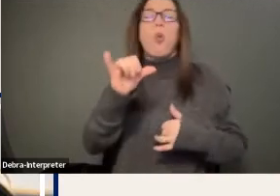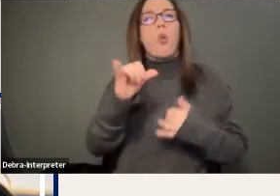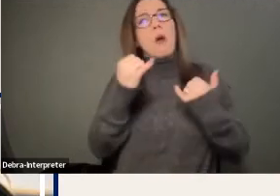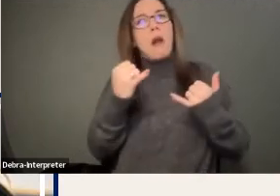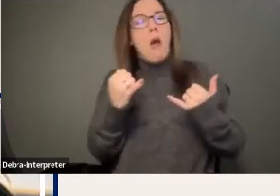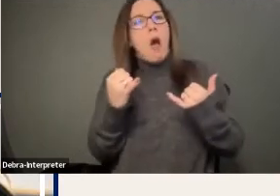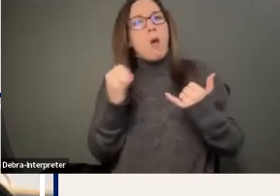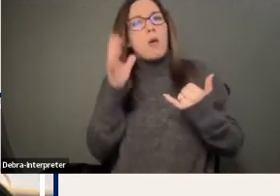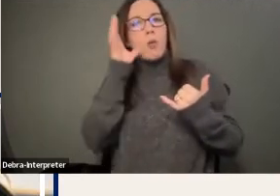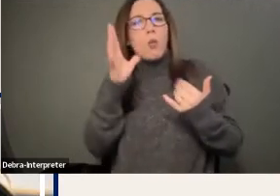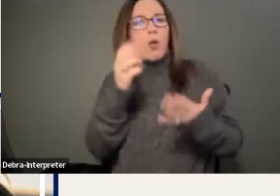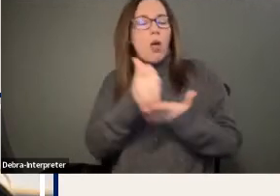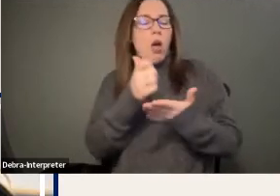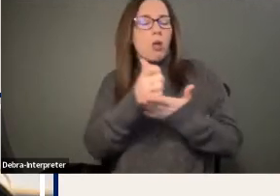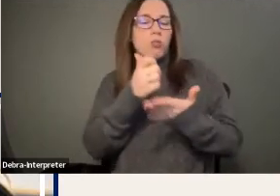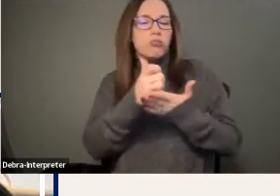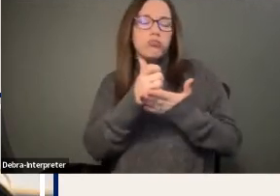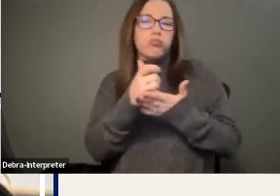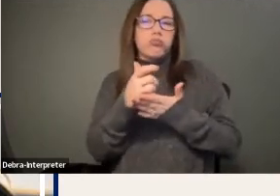of us take for granted and the tools what help